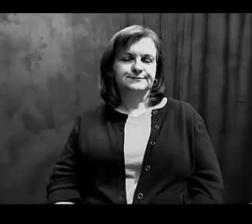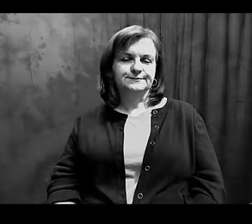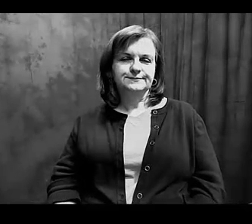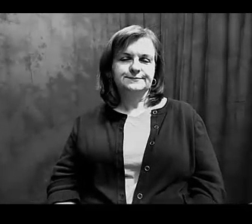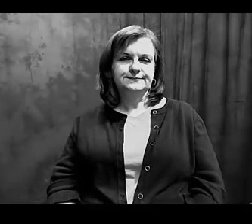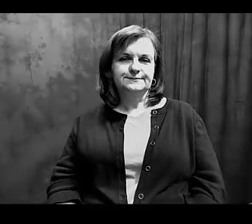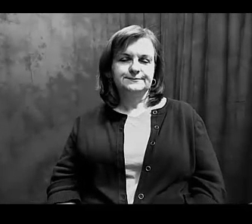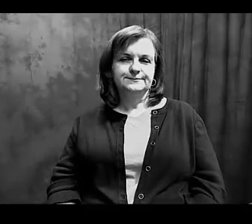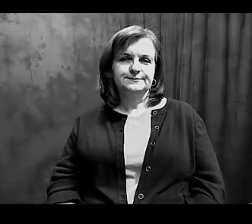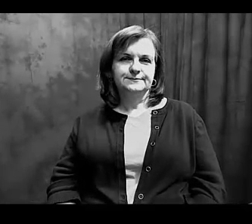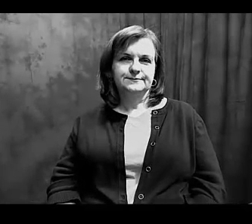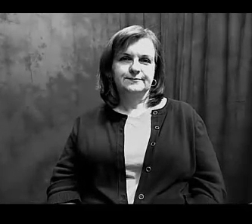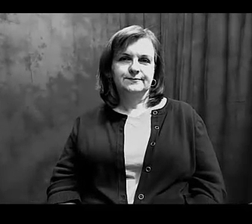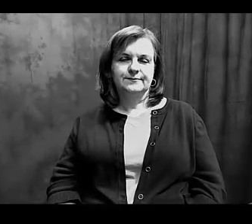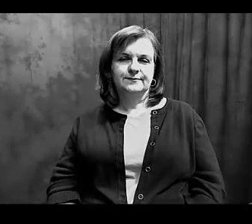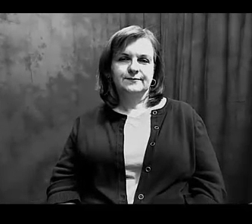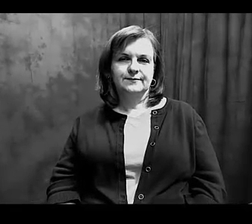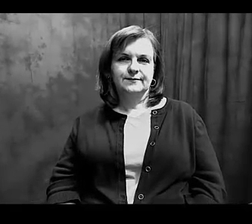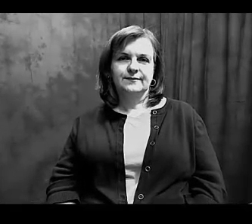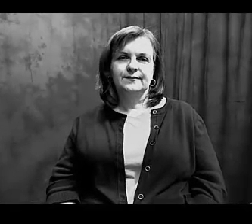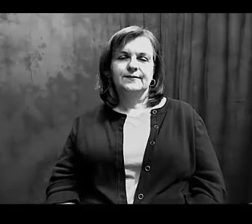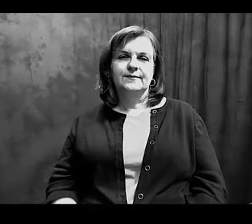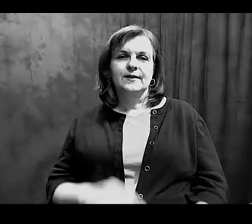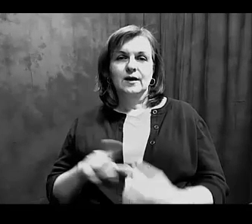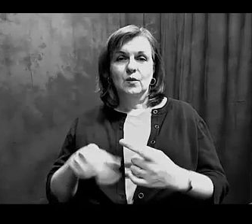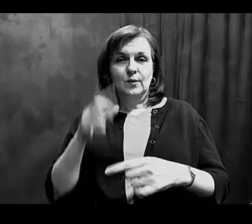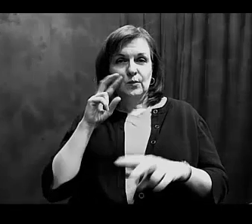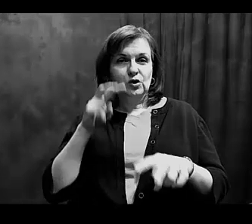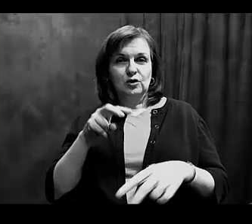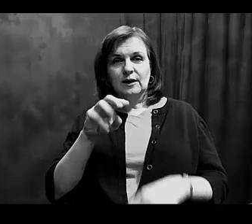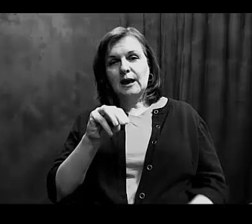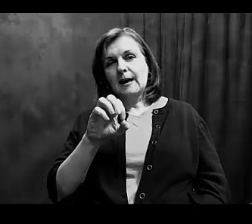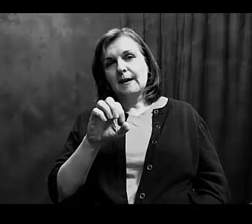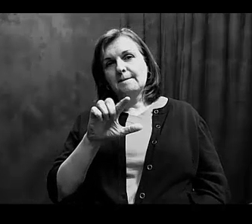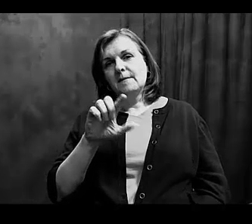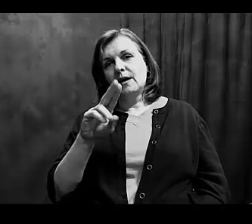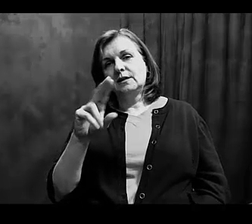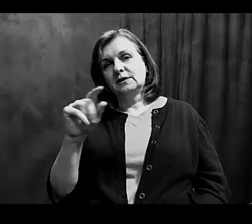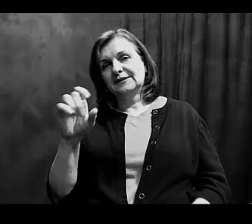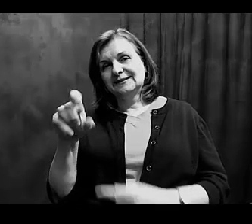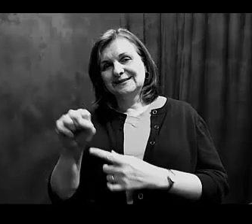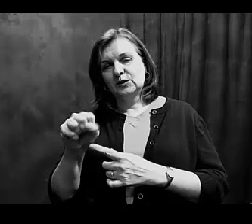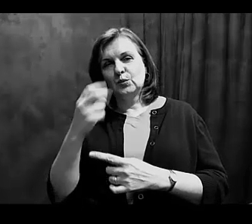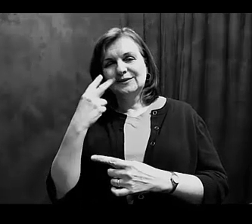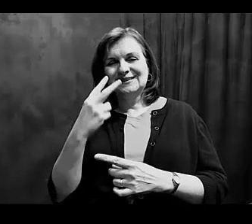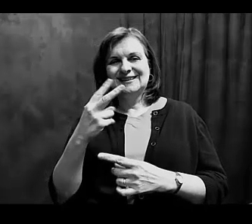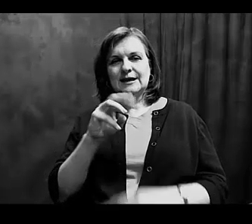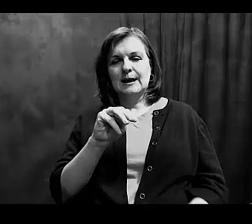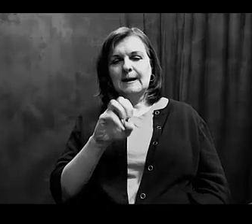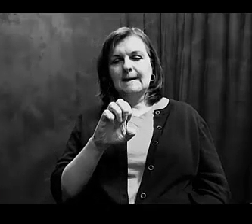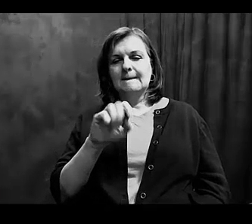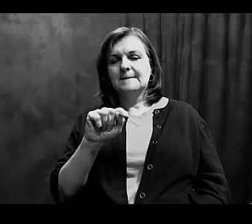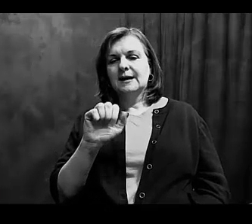now when we look at mollusks we start to see more of this metamorphosis